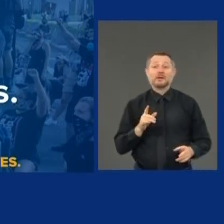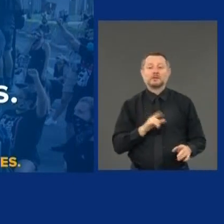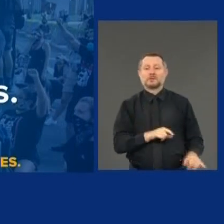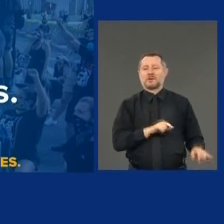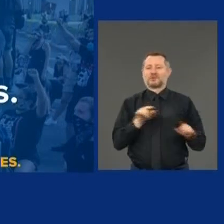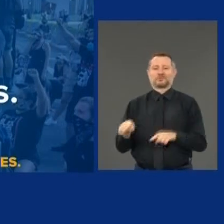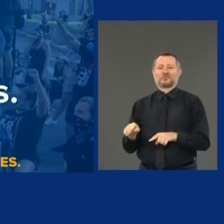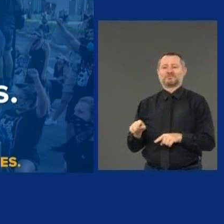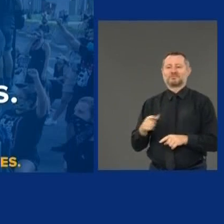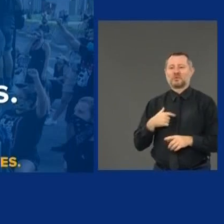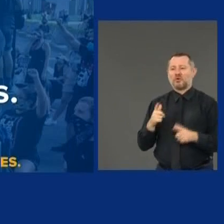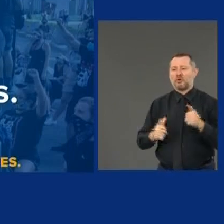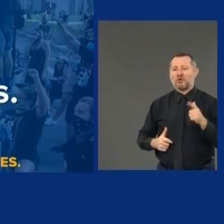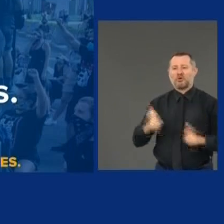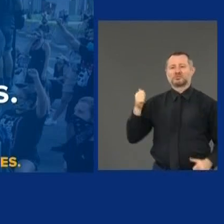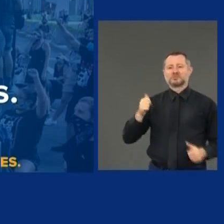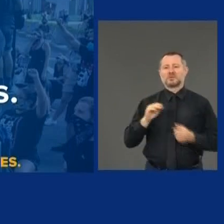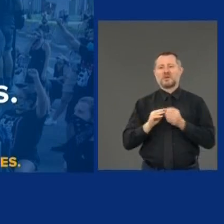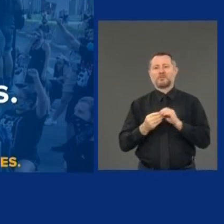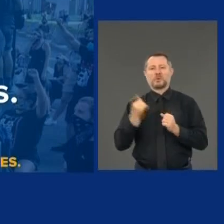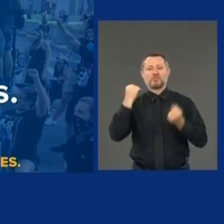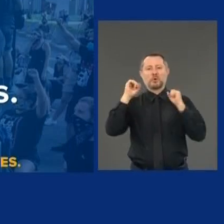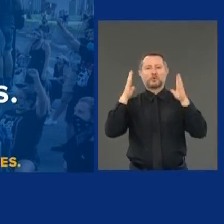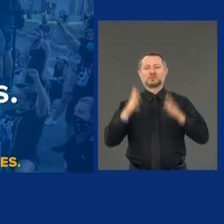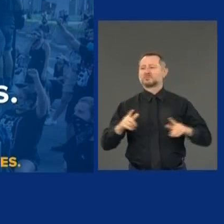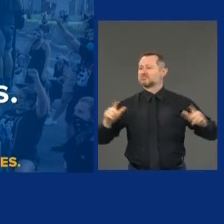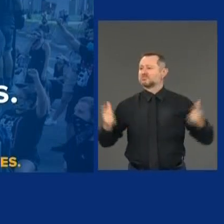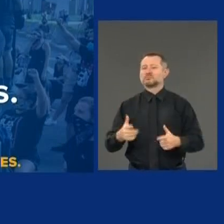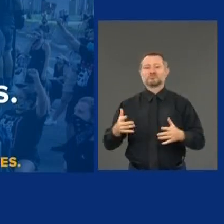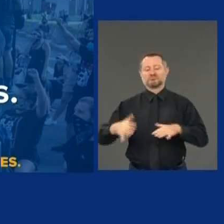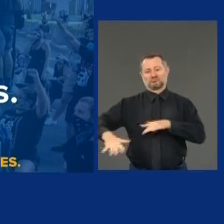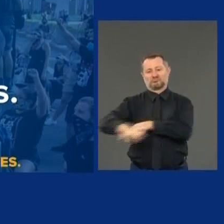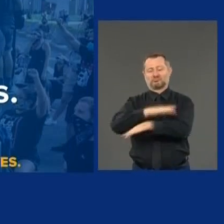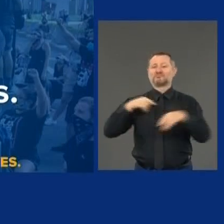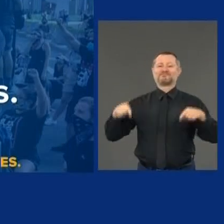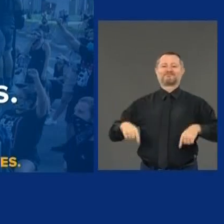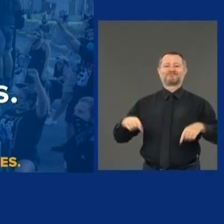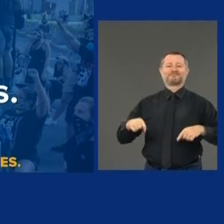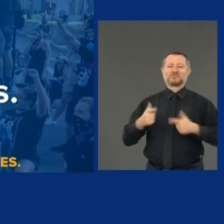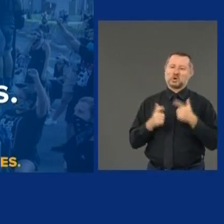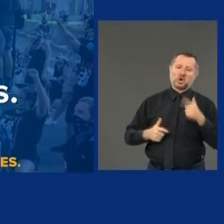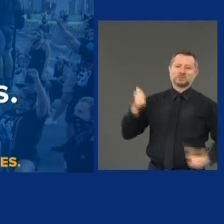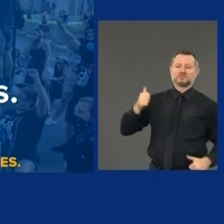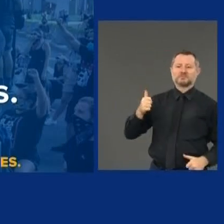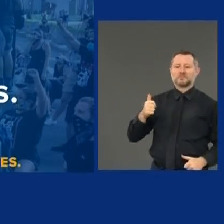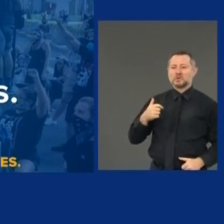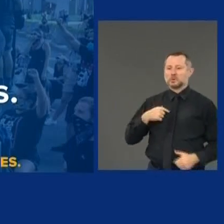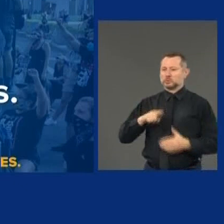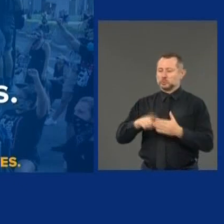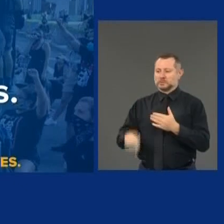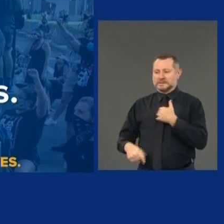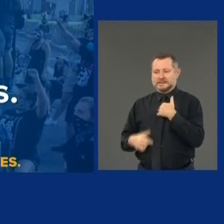FIRST PLACE. I DON'T KNOW IN MANY OTHER WAYS TO SAY IT. WE ALSO HAD THE LARGEST NUMBER OF PROTESTERS OUT THERE AND